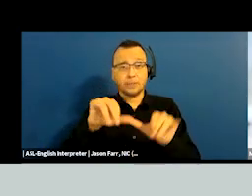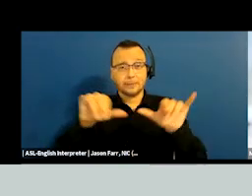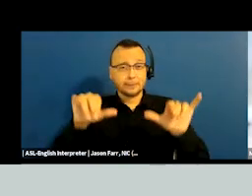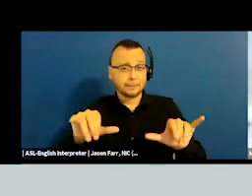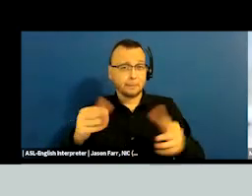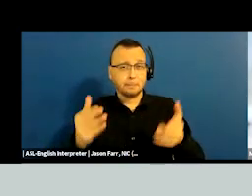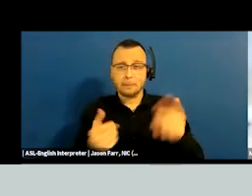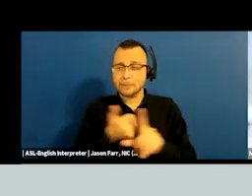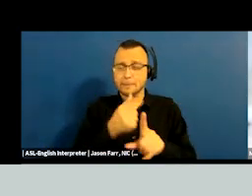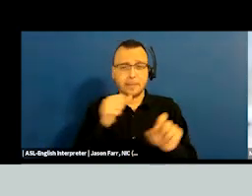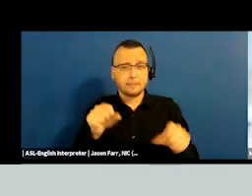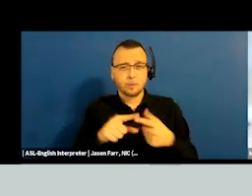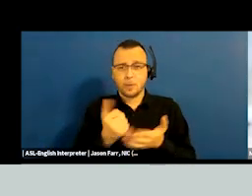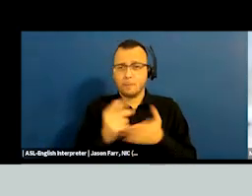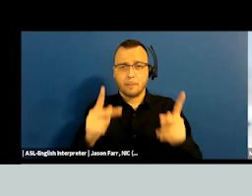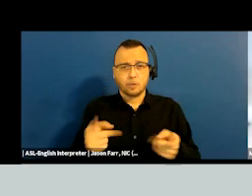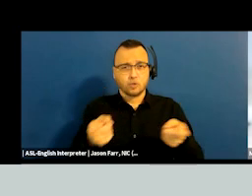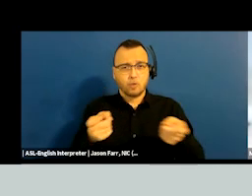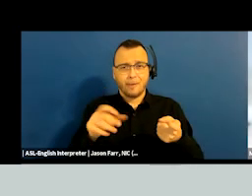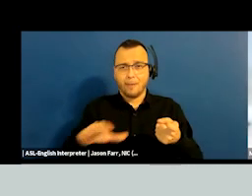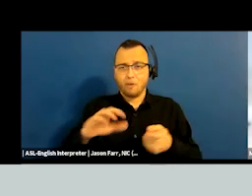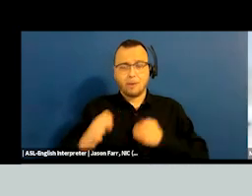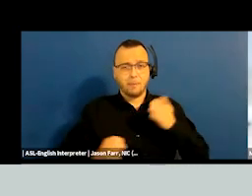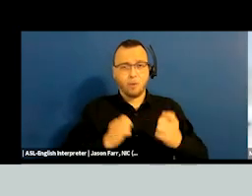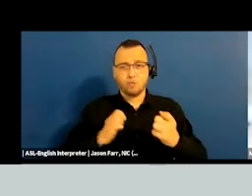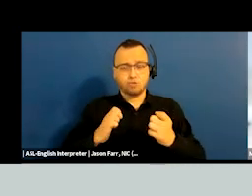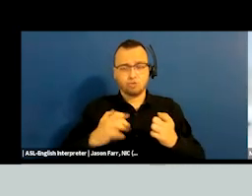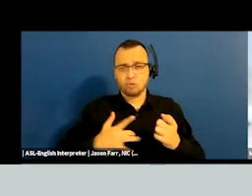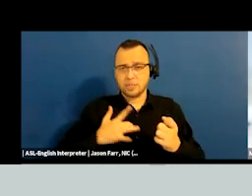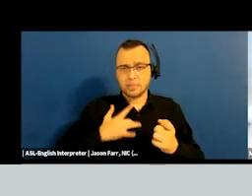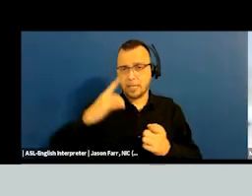And often, this is not the case.